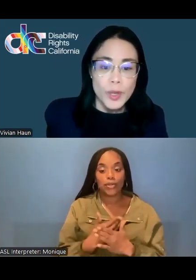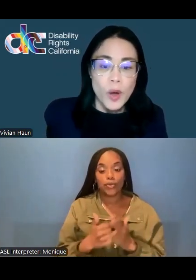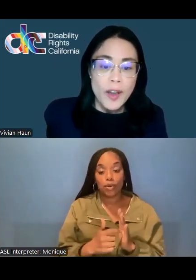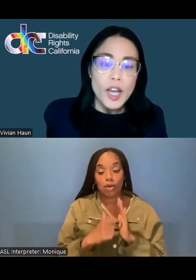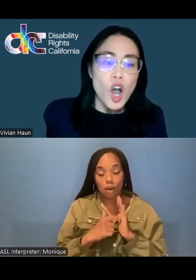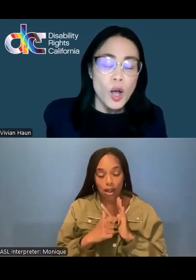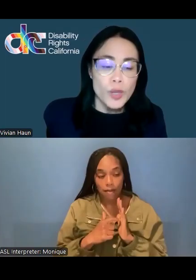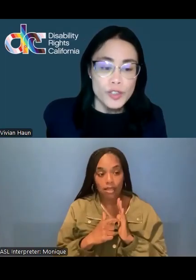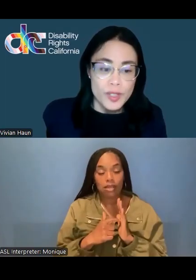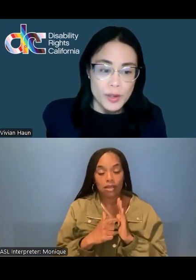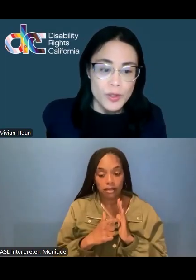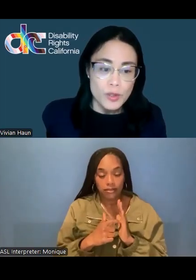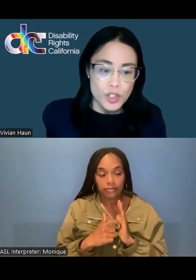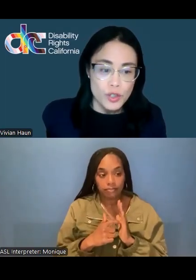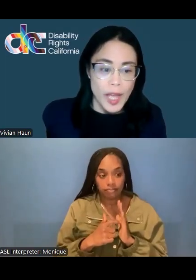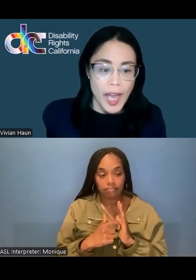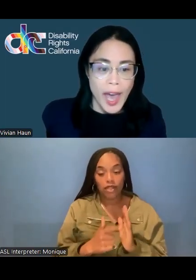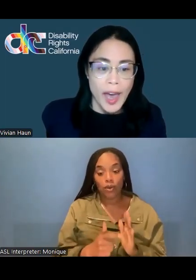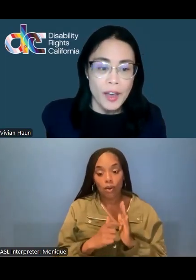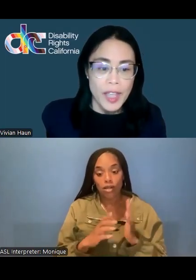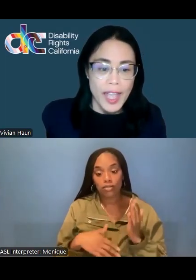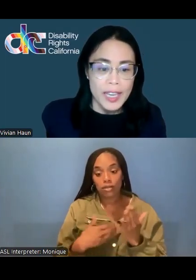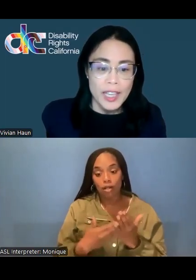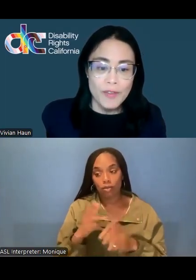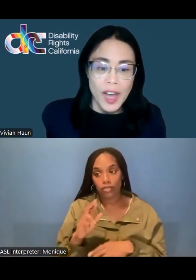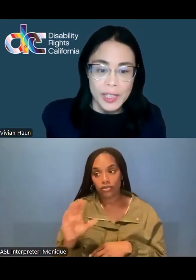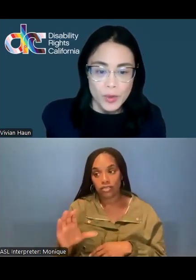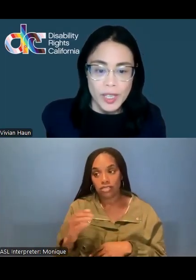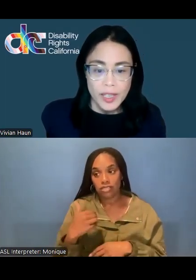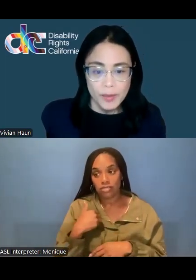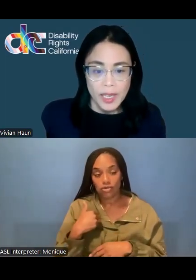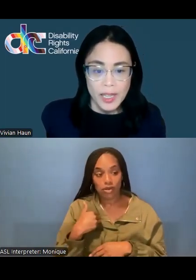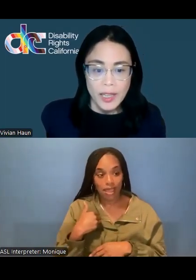requiring all regional centers to have an advisory committee